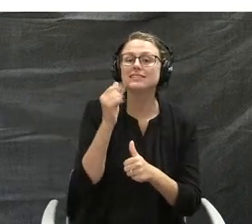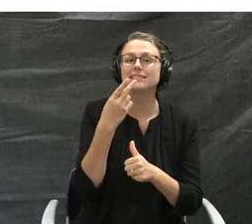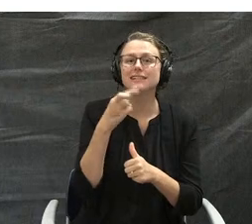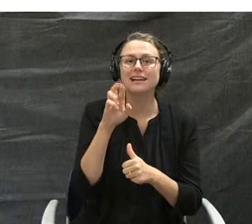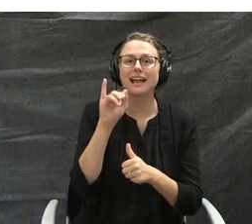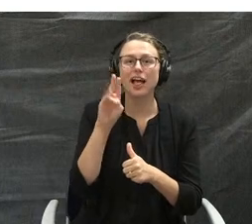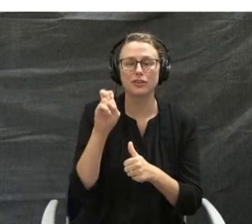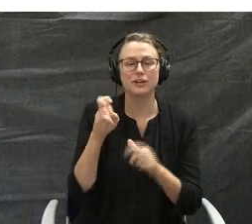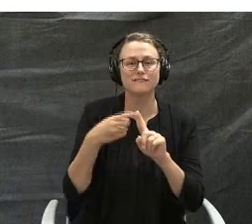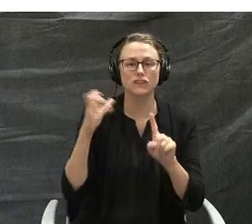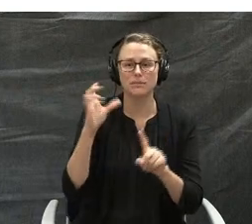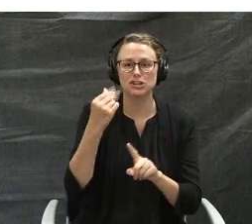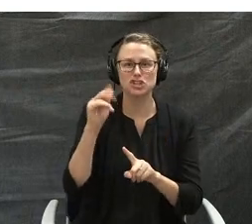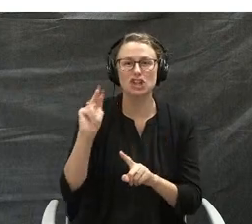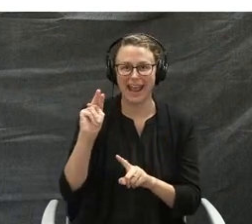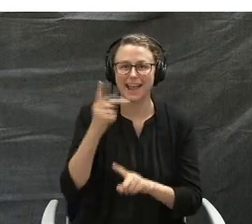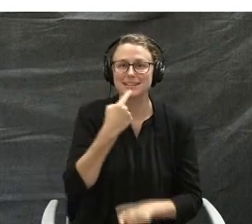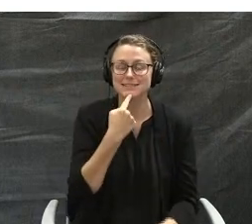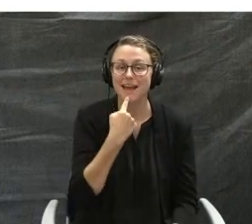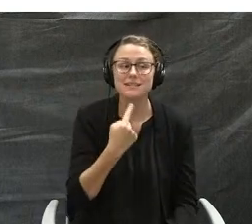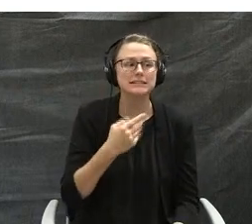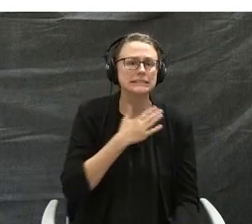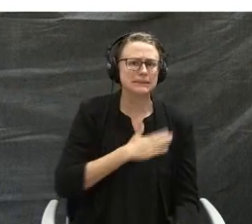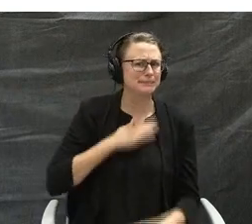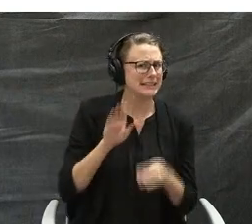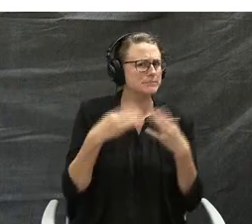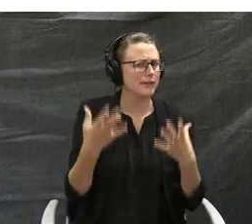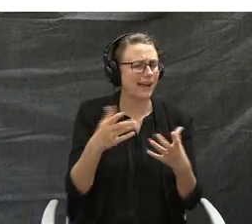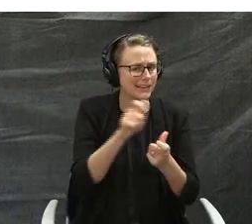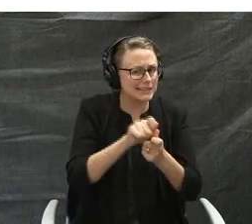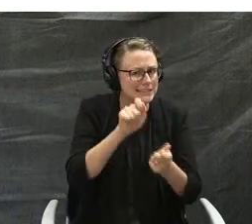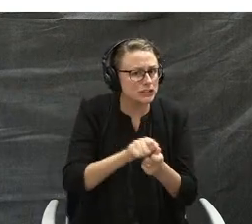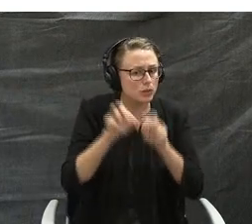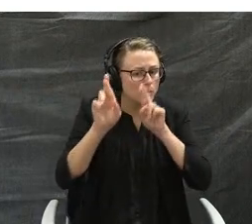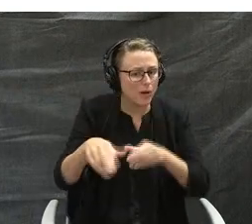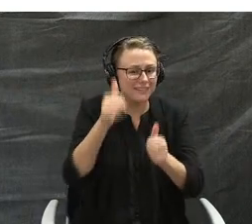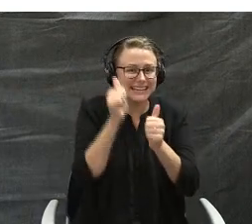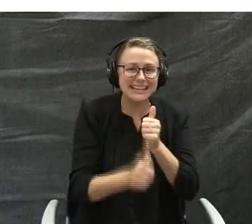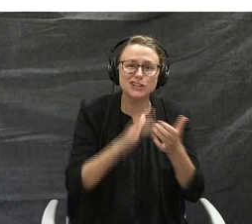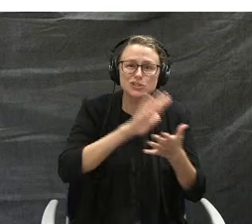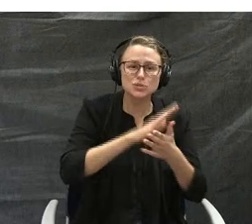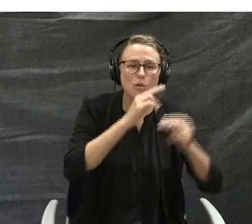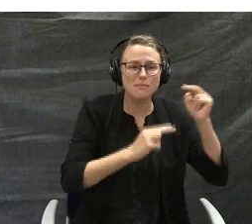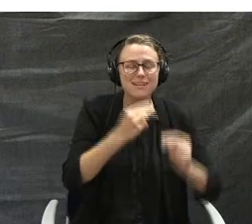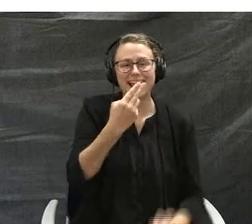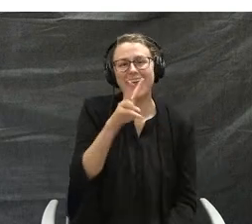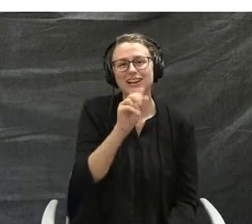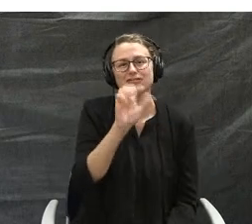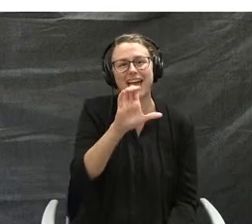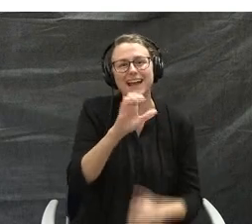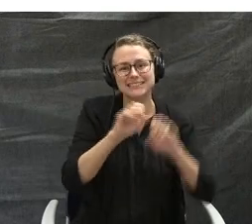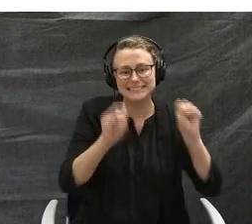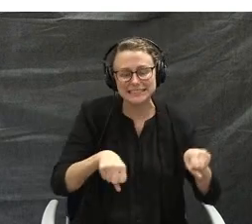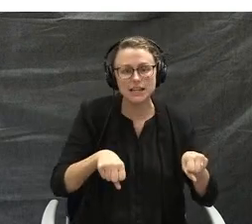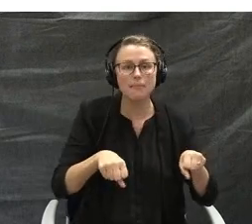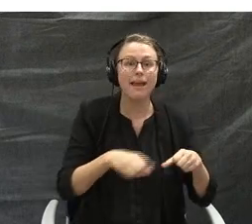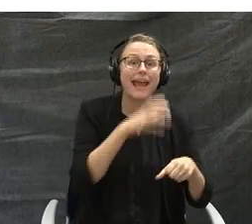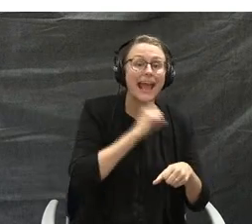provide a detailed report of each school buildings HVAC system, including the age of the systems at each school. Please